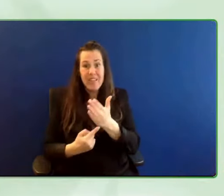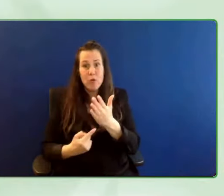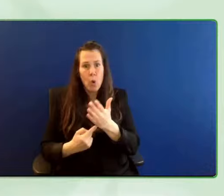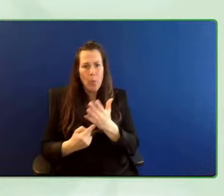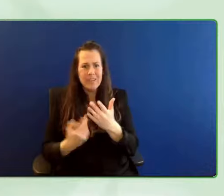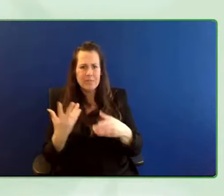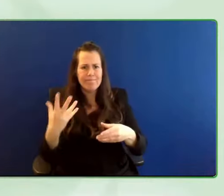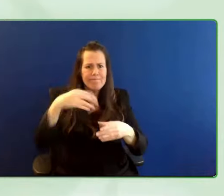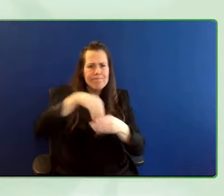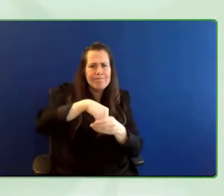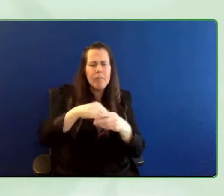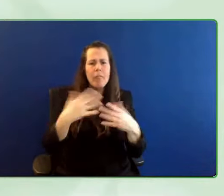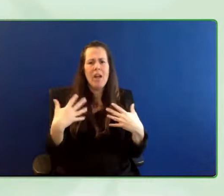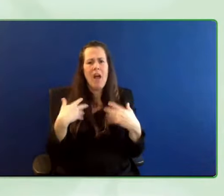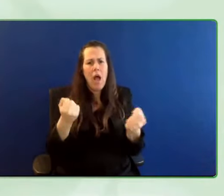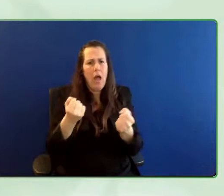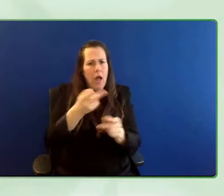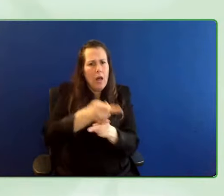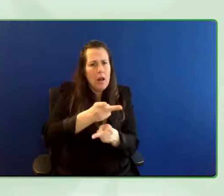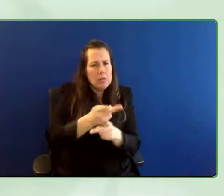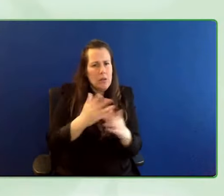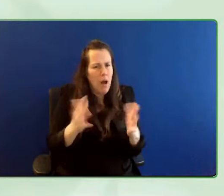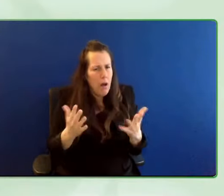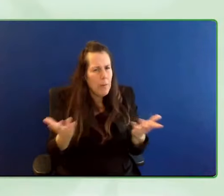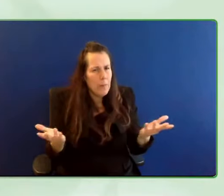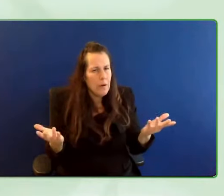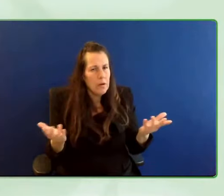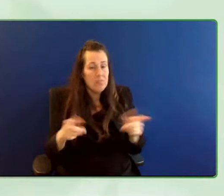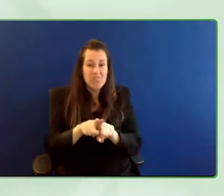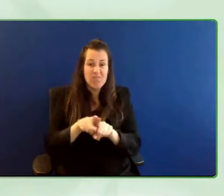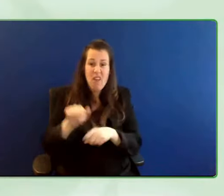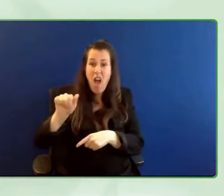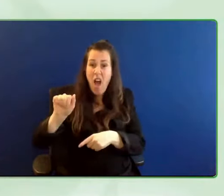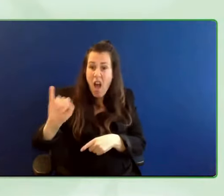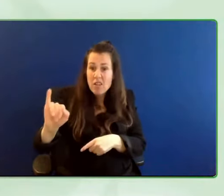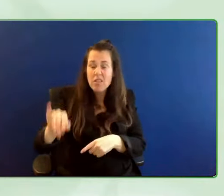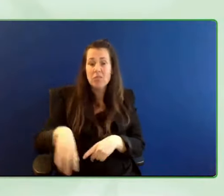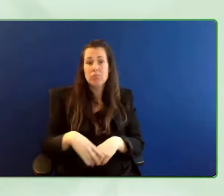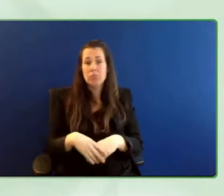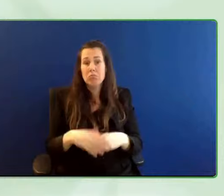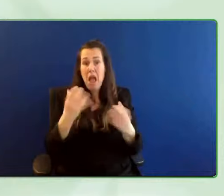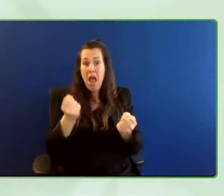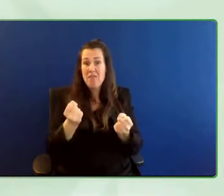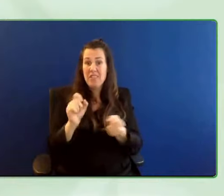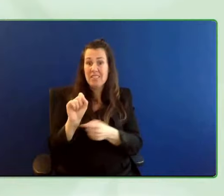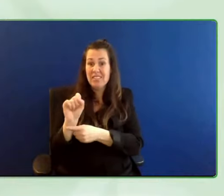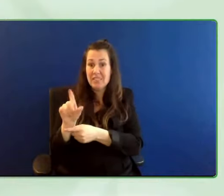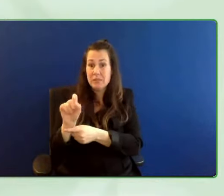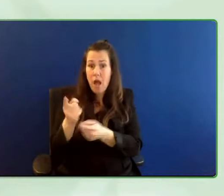I would have to say that there are still a lot of questions around AI and what that means for patients and caregivers.